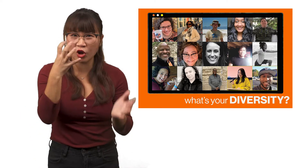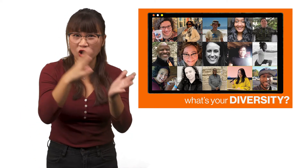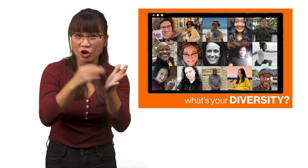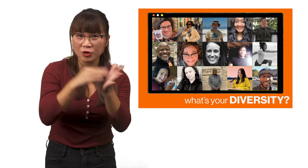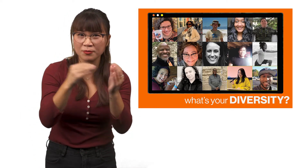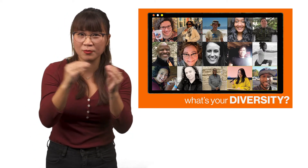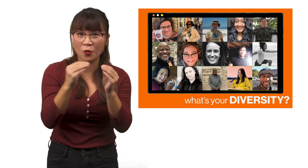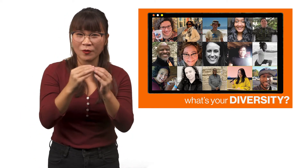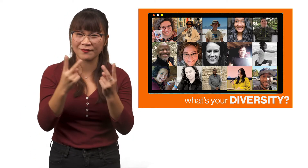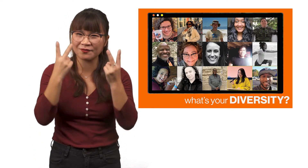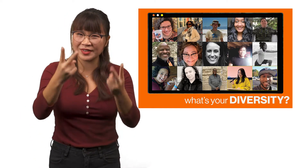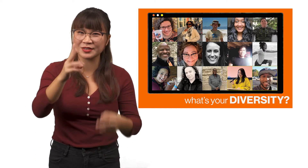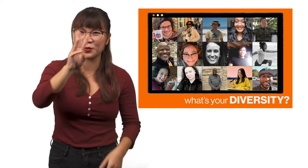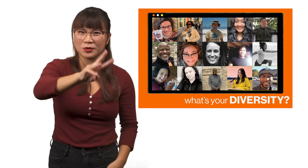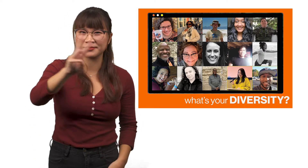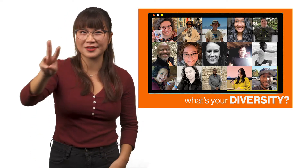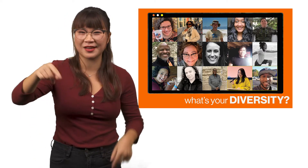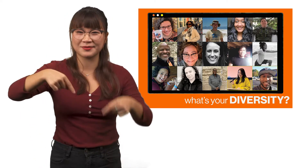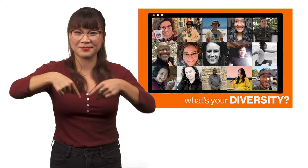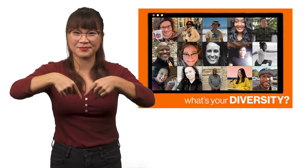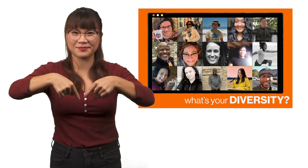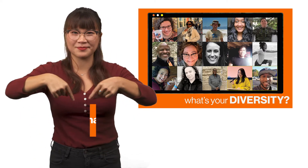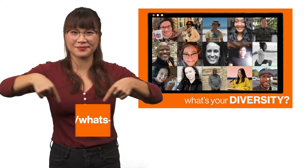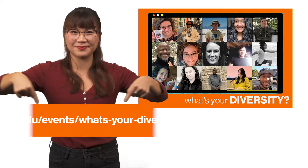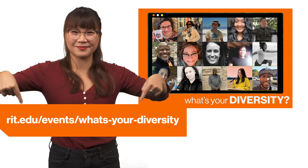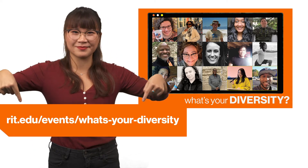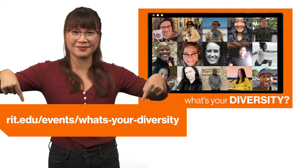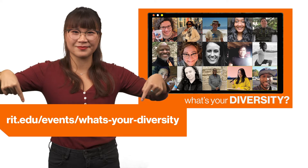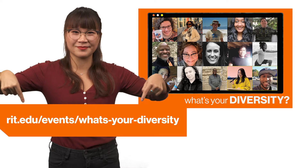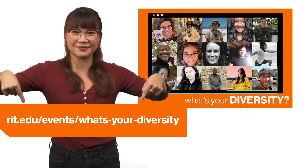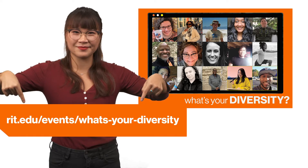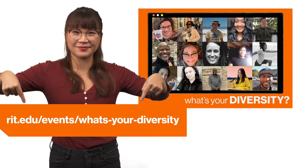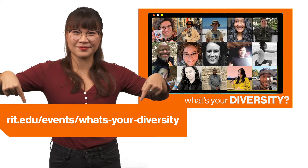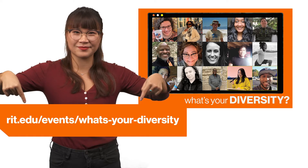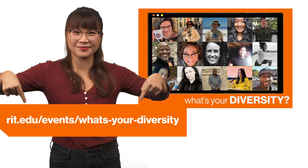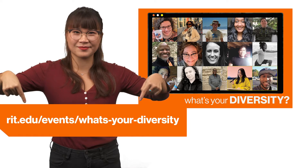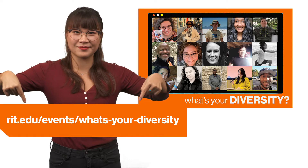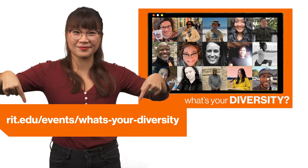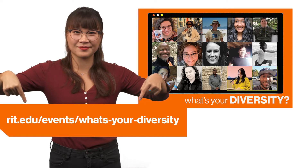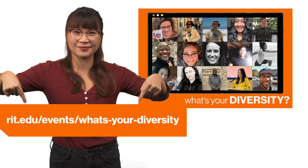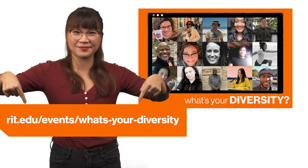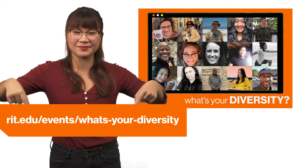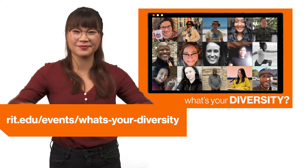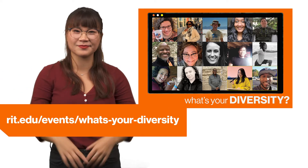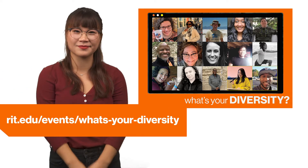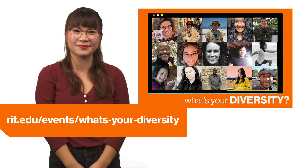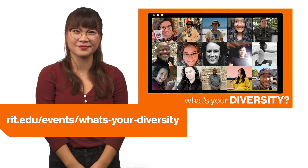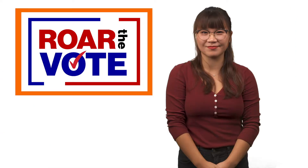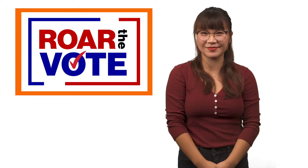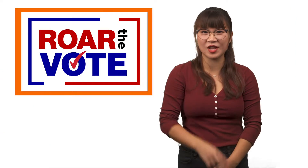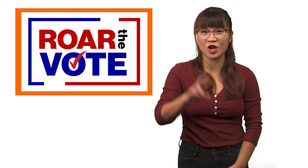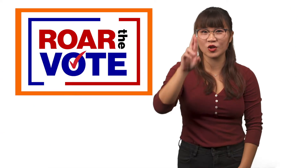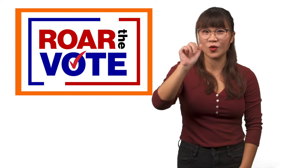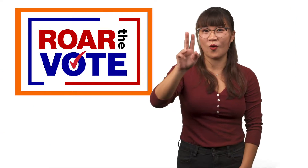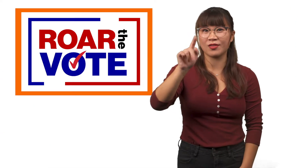If you want to learn more, visit the website.